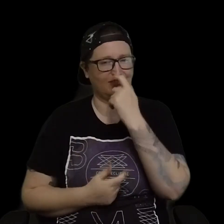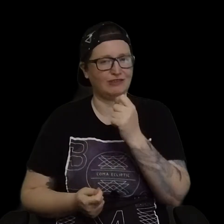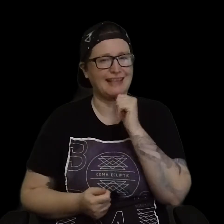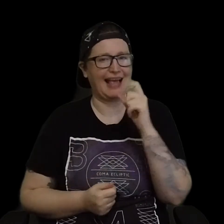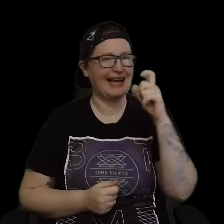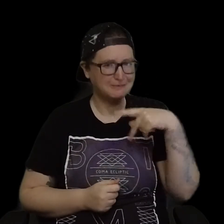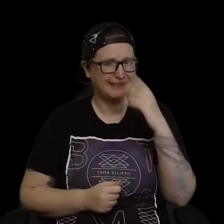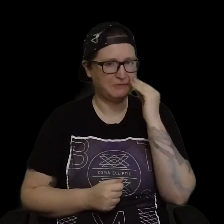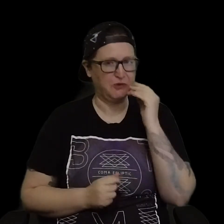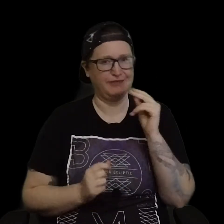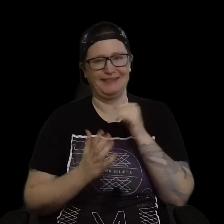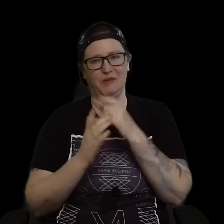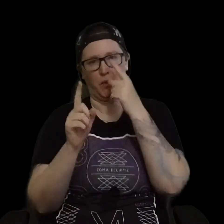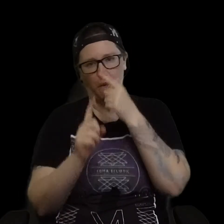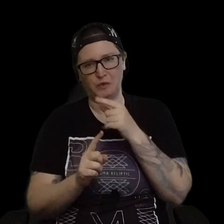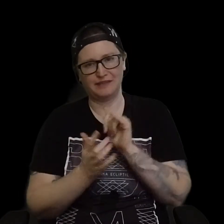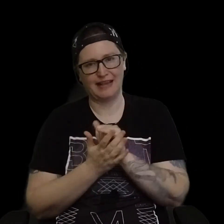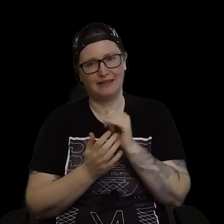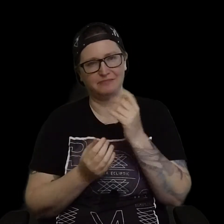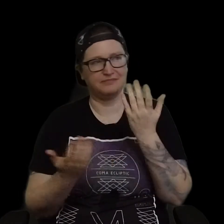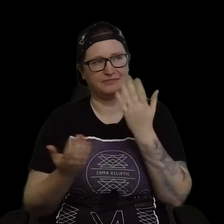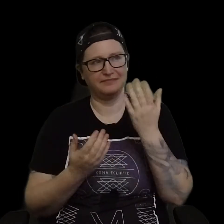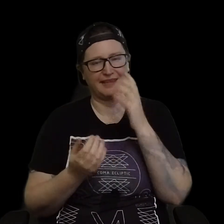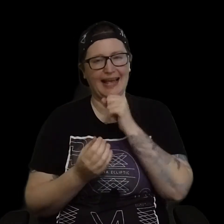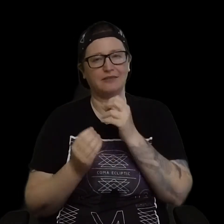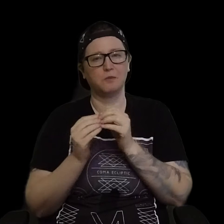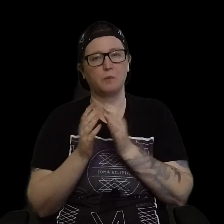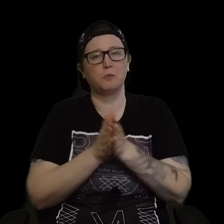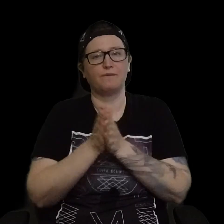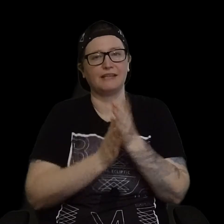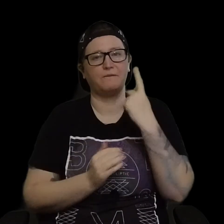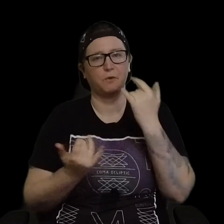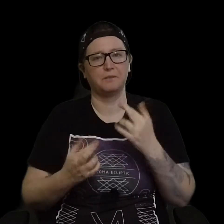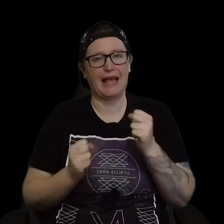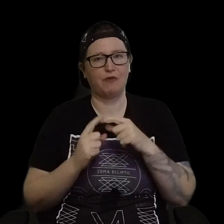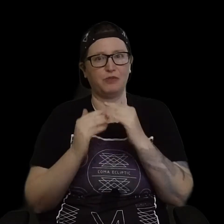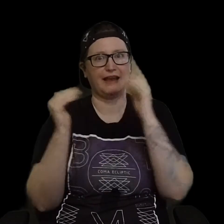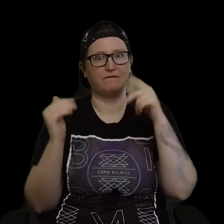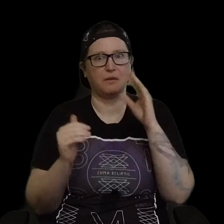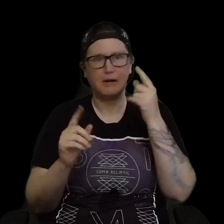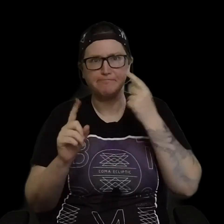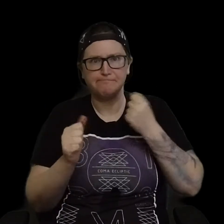up so very interesting not XP not points so I guess it's a little bit more motivational